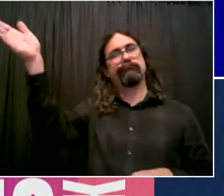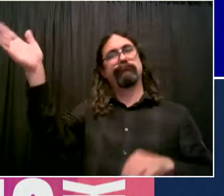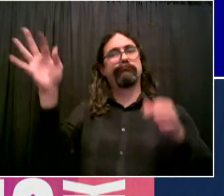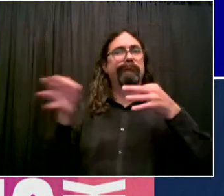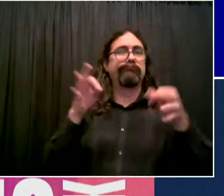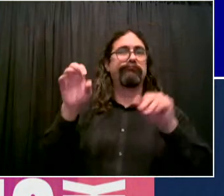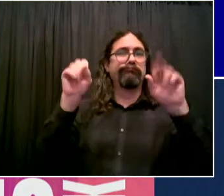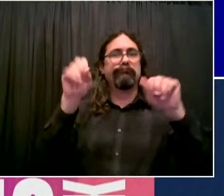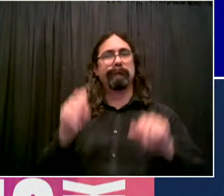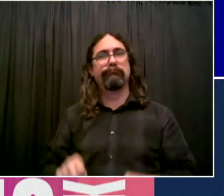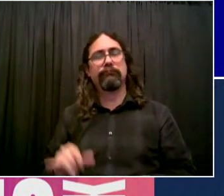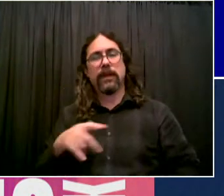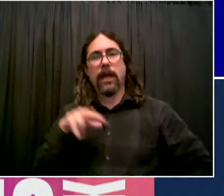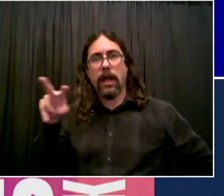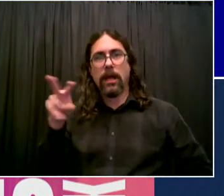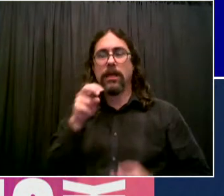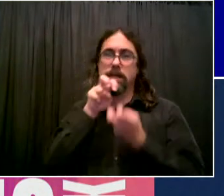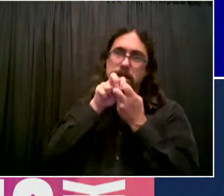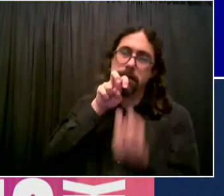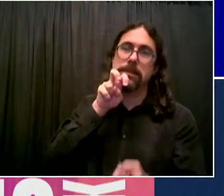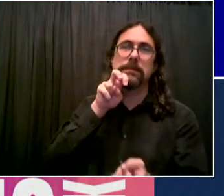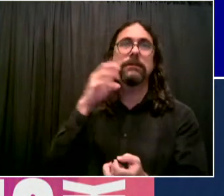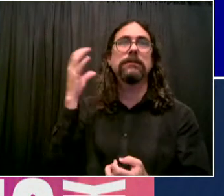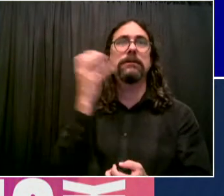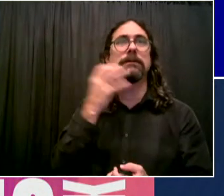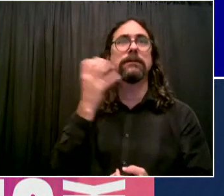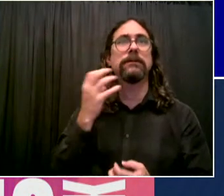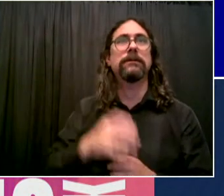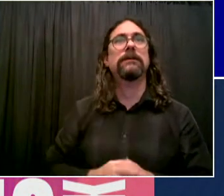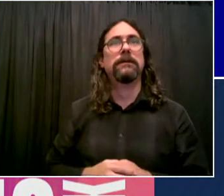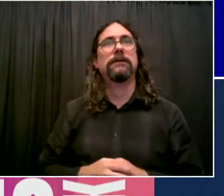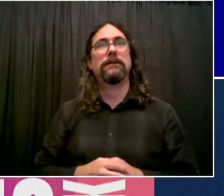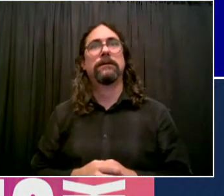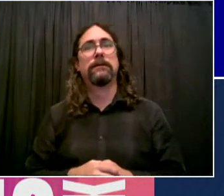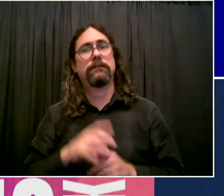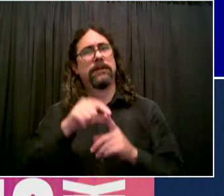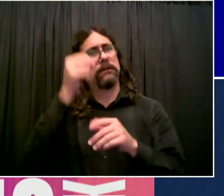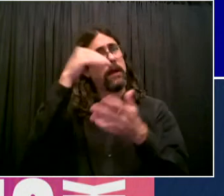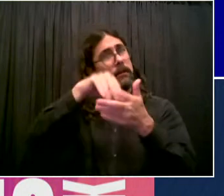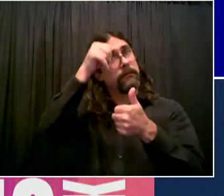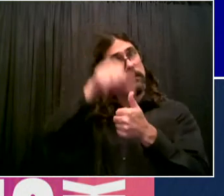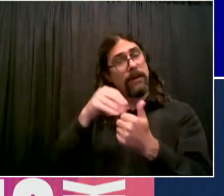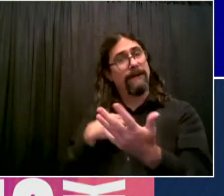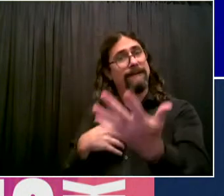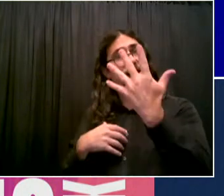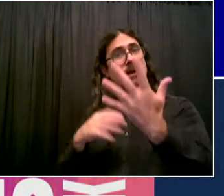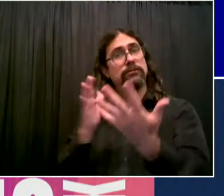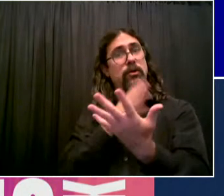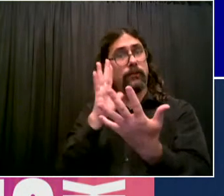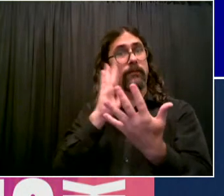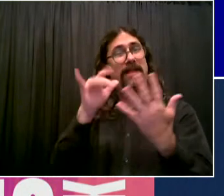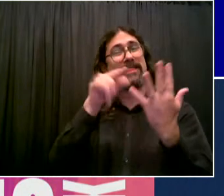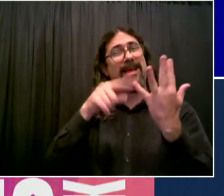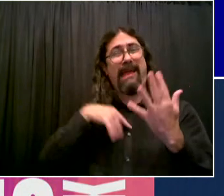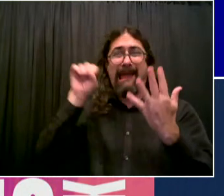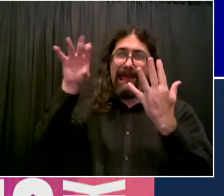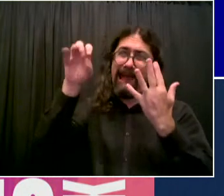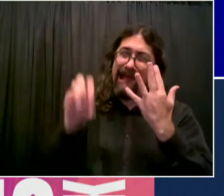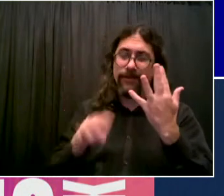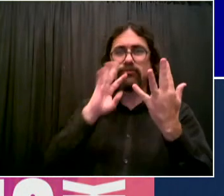ANNOUNCE THE LINEUP AND THAT LINEUP WAS STUNNING. WE HAVE FOUR OTHER SHOWS DURING MEHOCOMING WEEK,